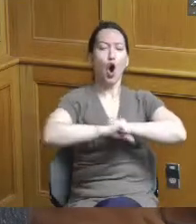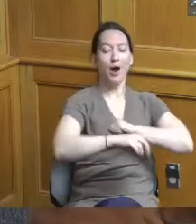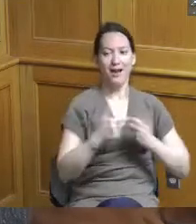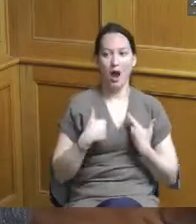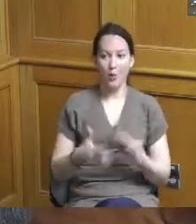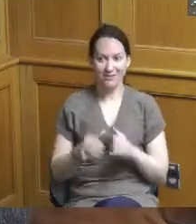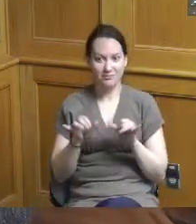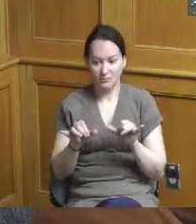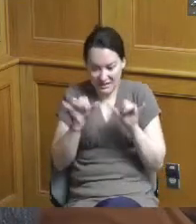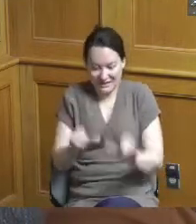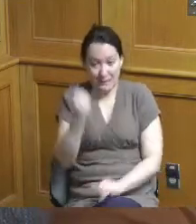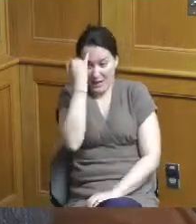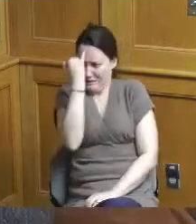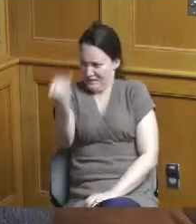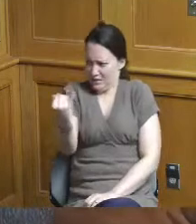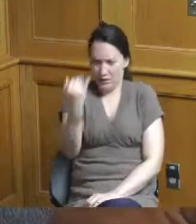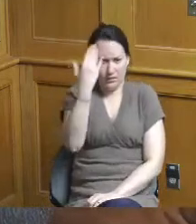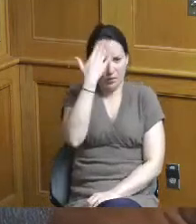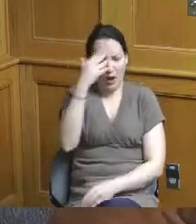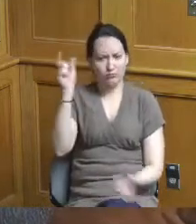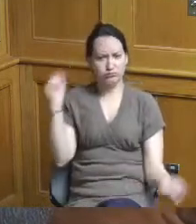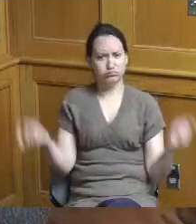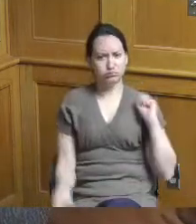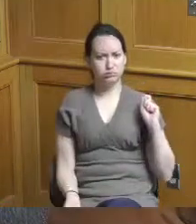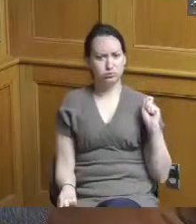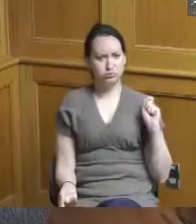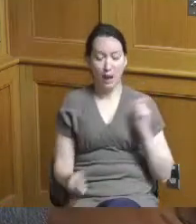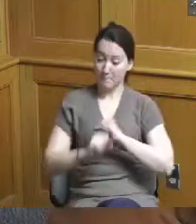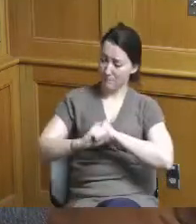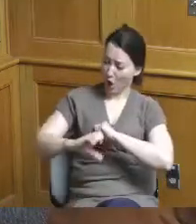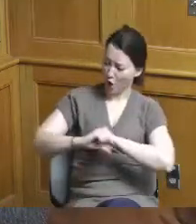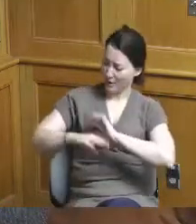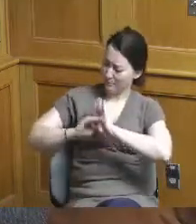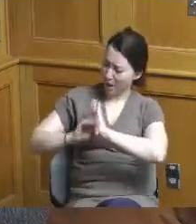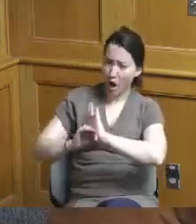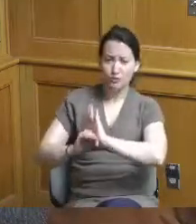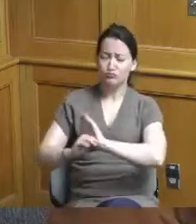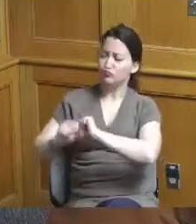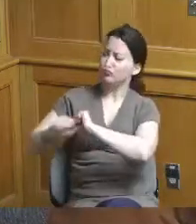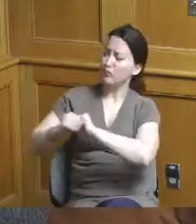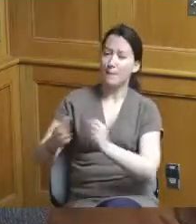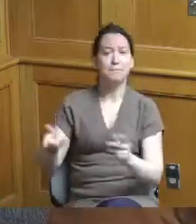same model I don't know why we would change if we had a marketing model that brought thousands